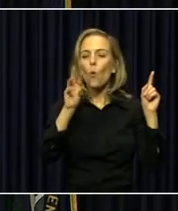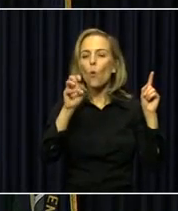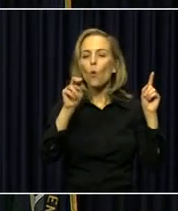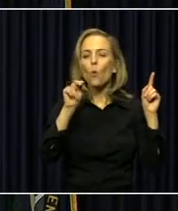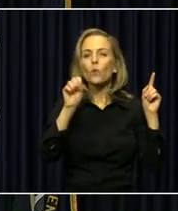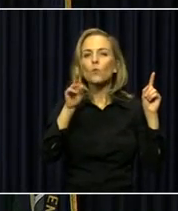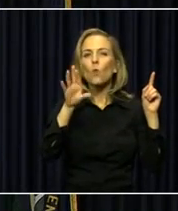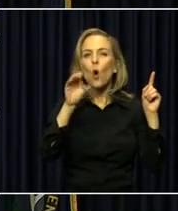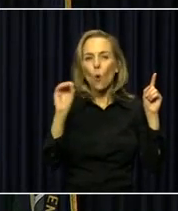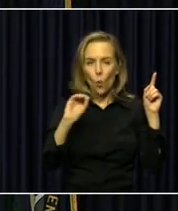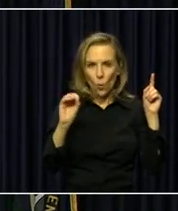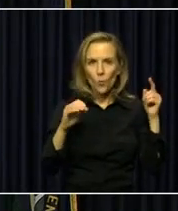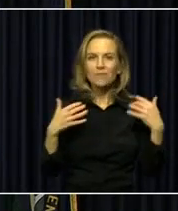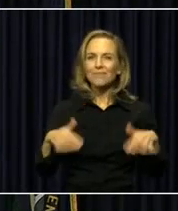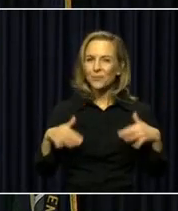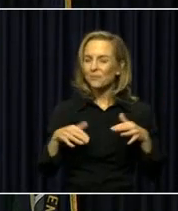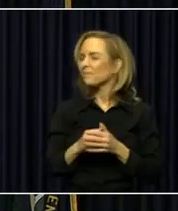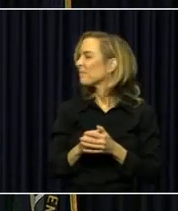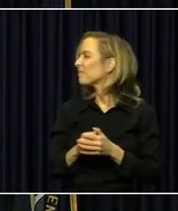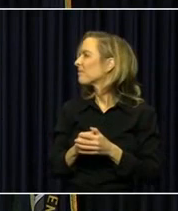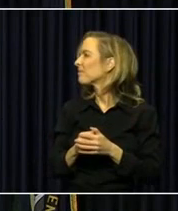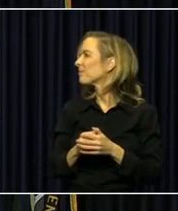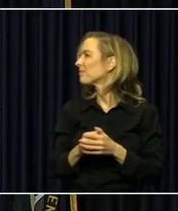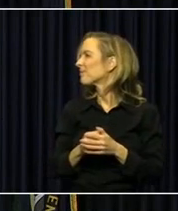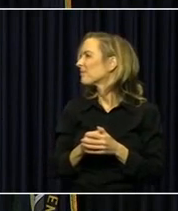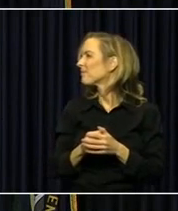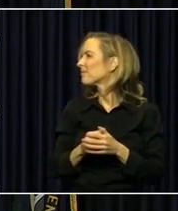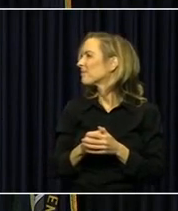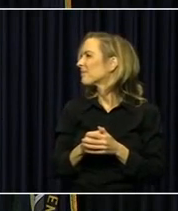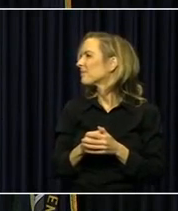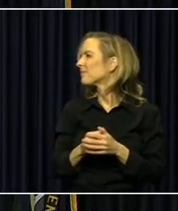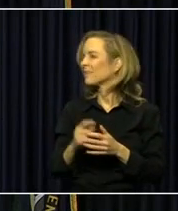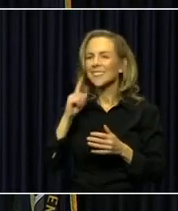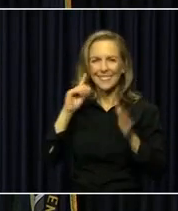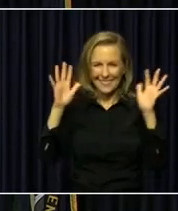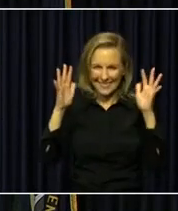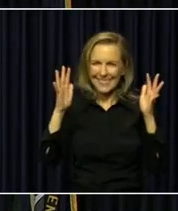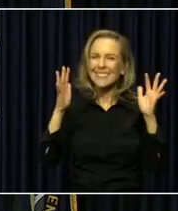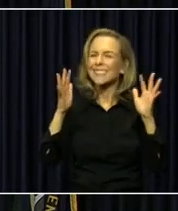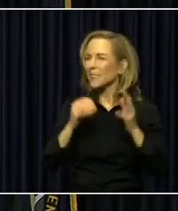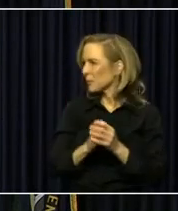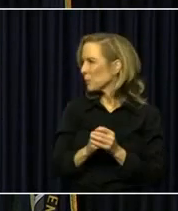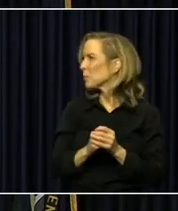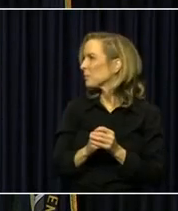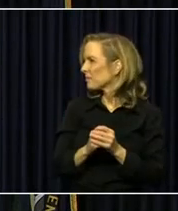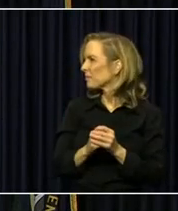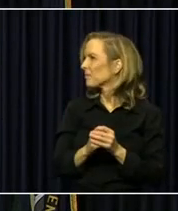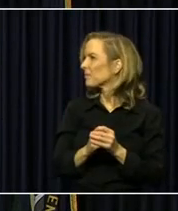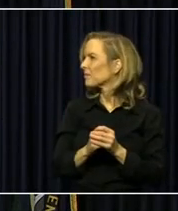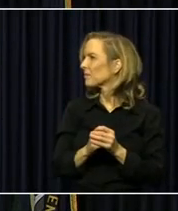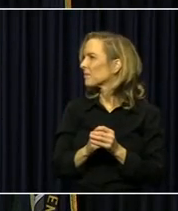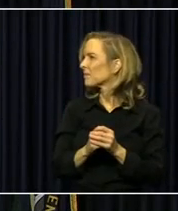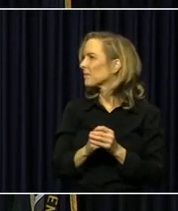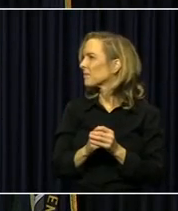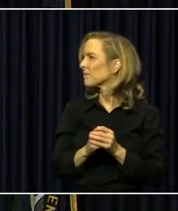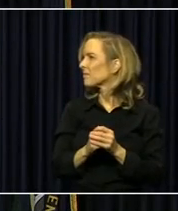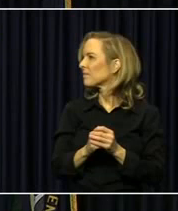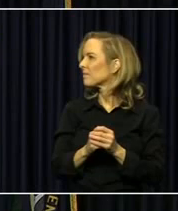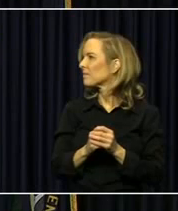NO ONE WHO HAS EVER DONE THE MODELING OR THE PREDICTIONS EVER THOUGHT WAS POSSIBLE.